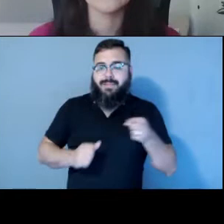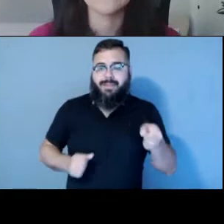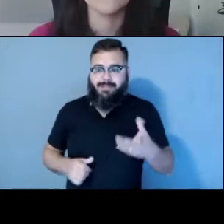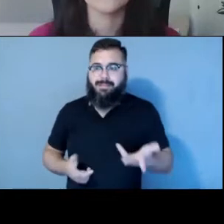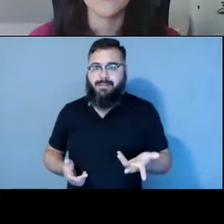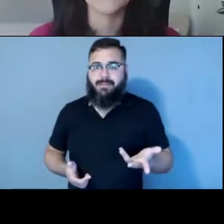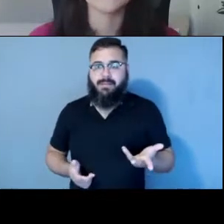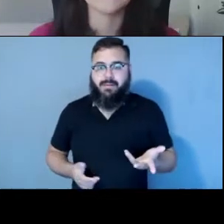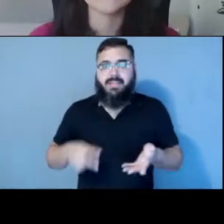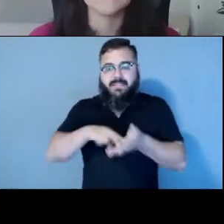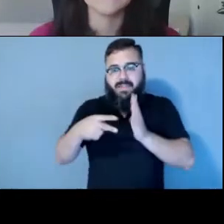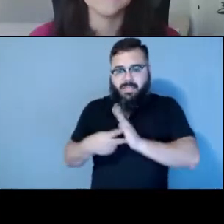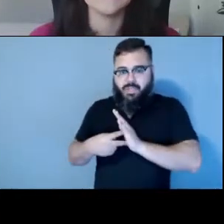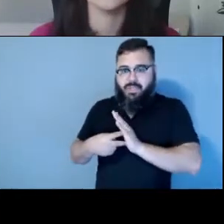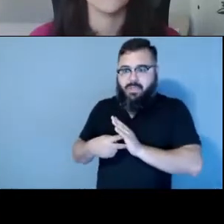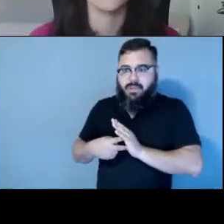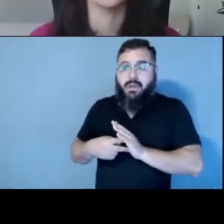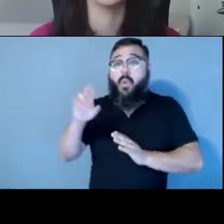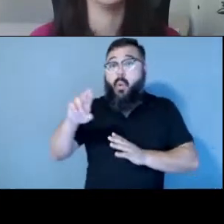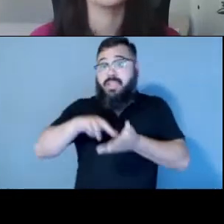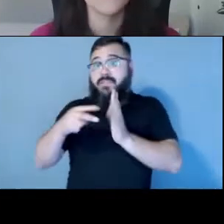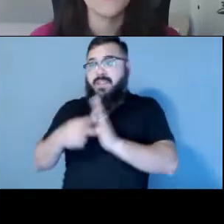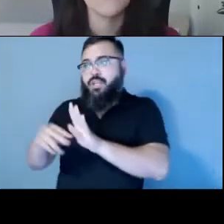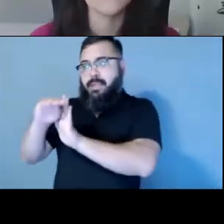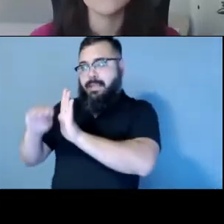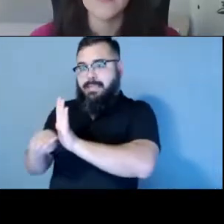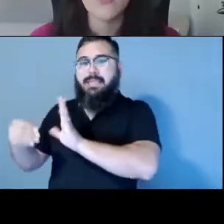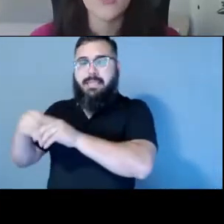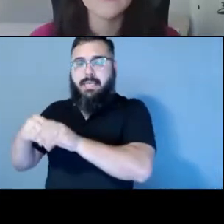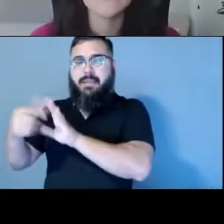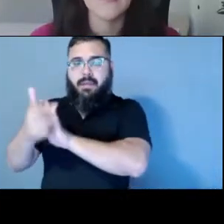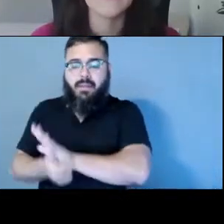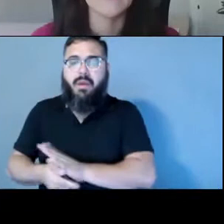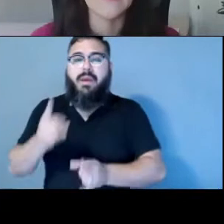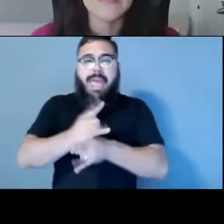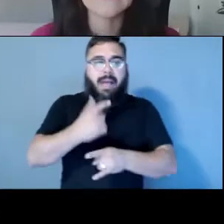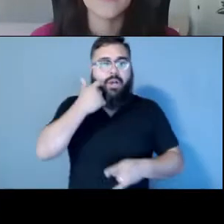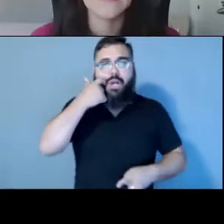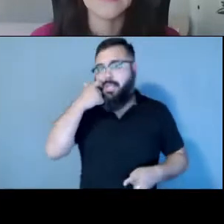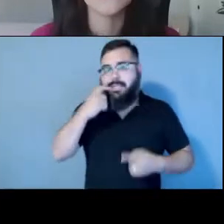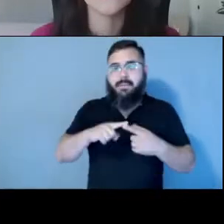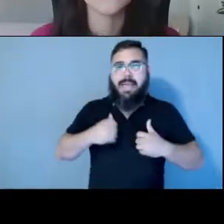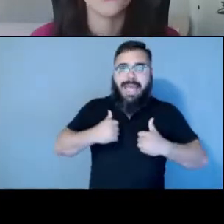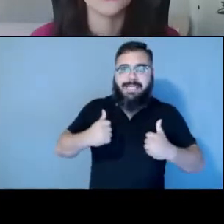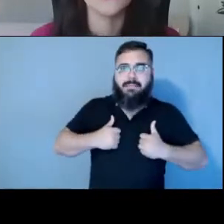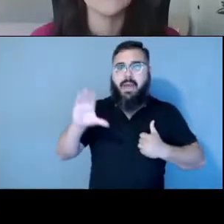or definition actually listed in the law. That includes alcoholism, asthma, cancer, depression,